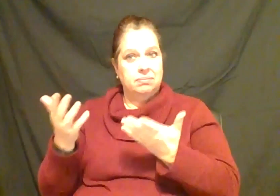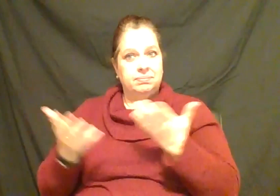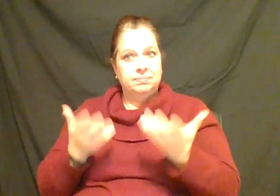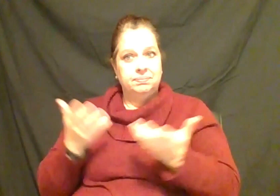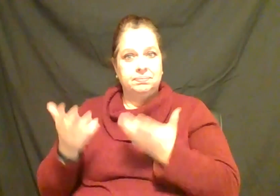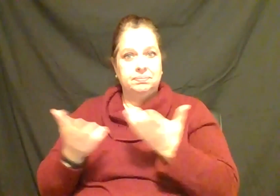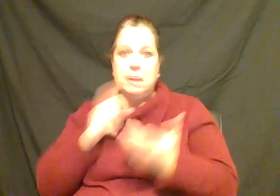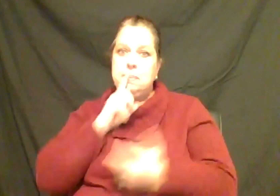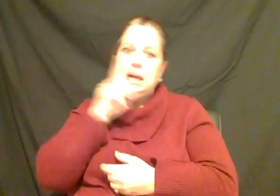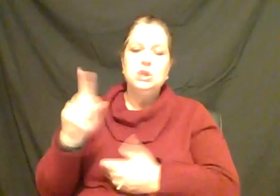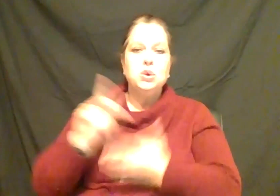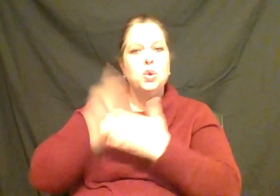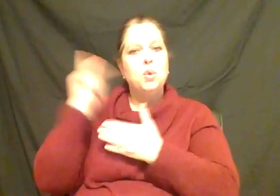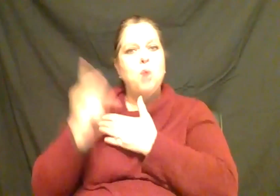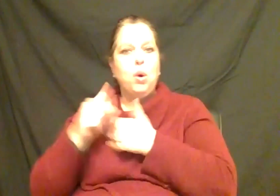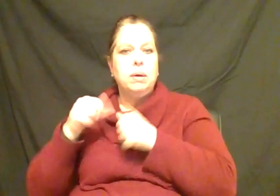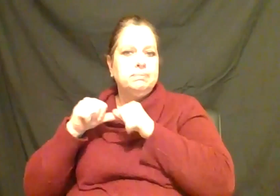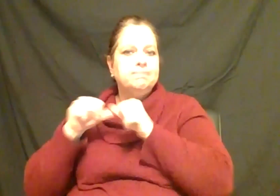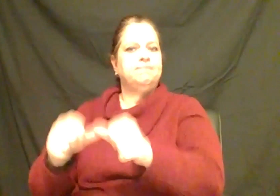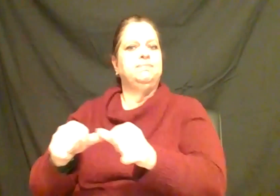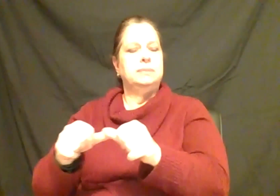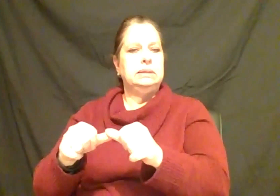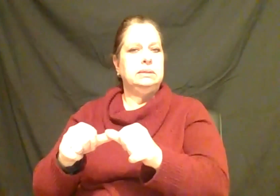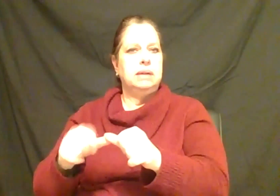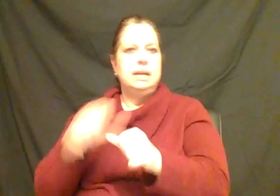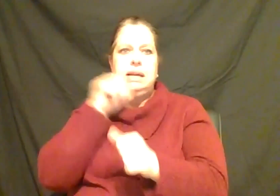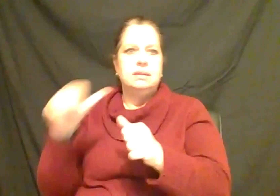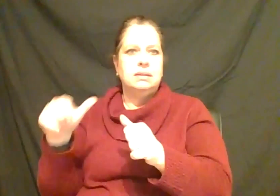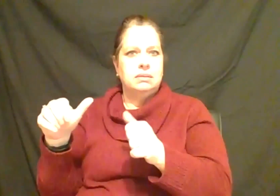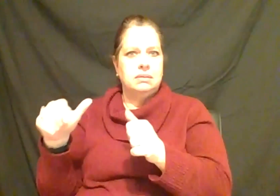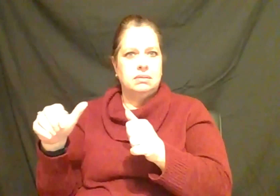sure the program still exists and is not as harmful i guess yeah it's a hugely important